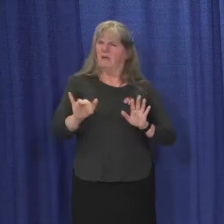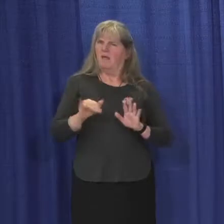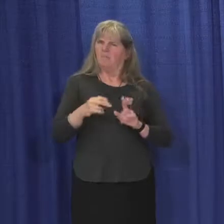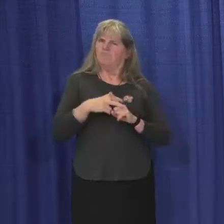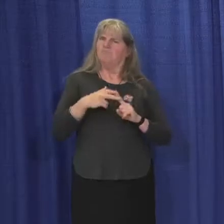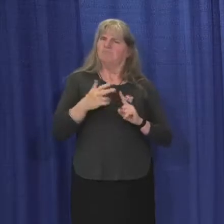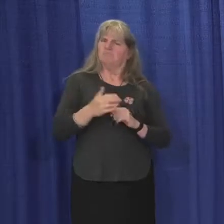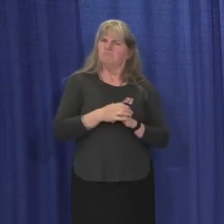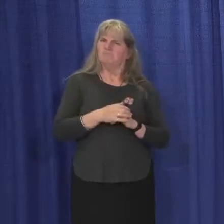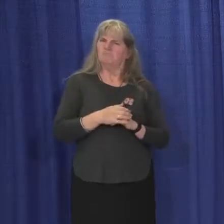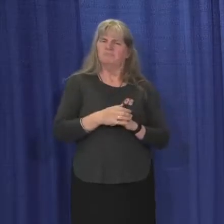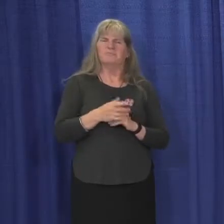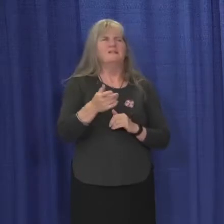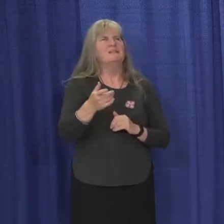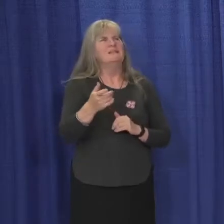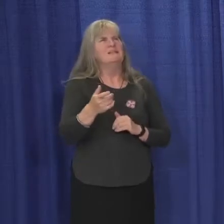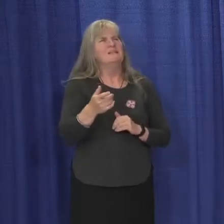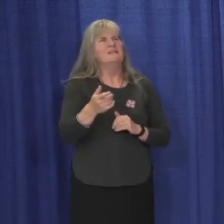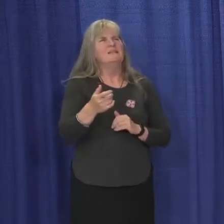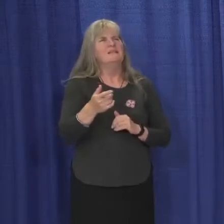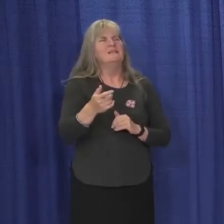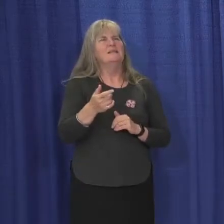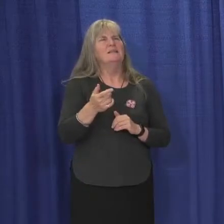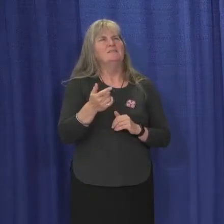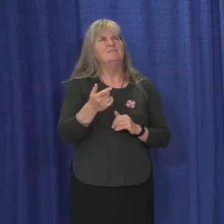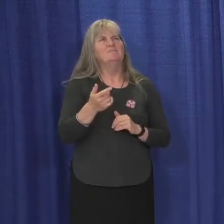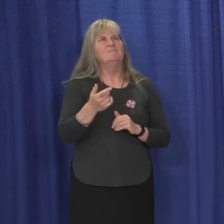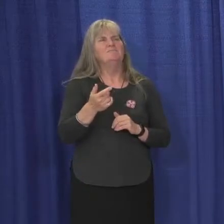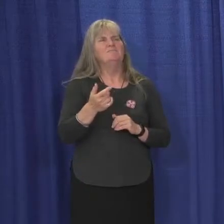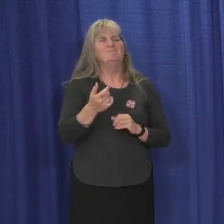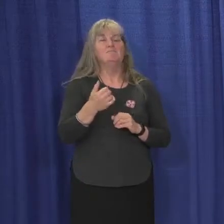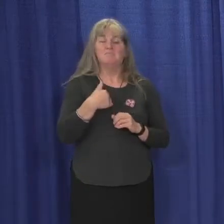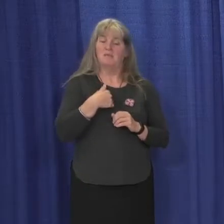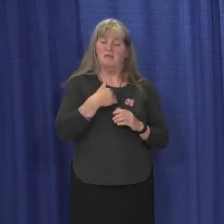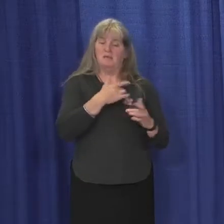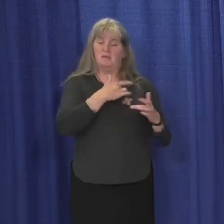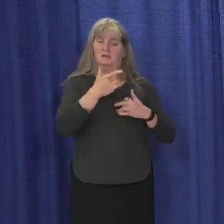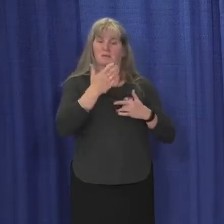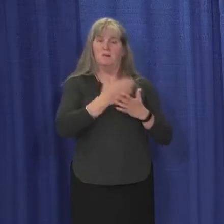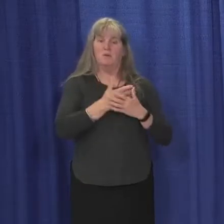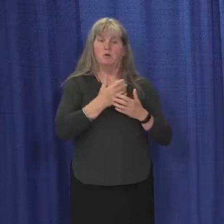Sometimes this can be -- I'm not too worried about flooding